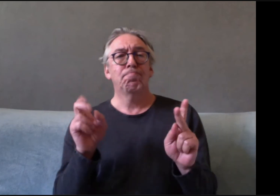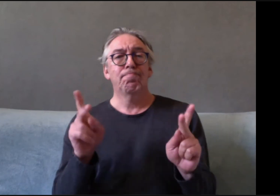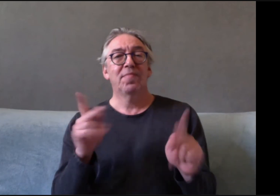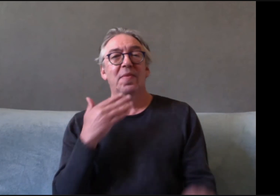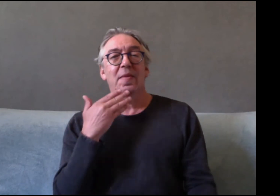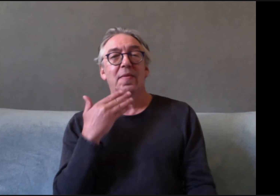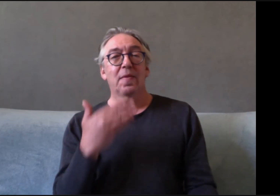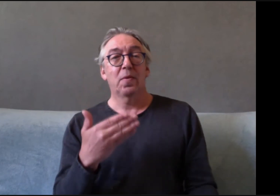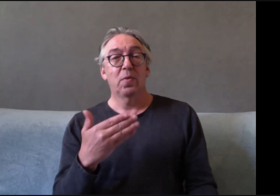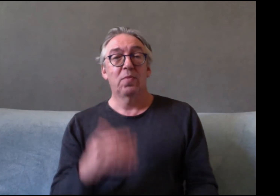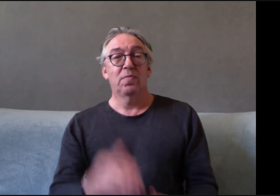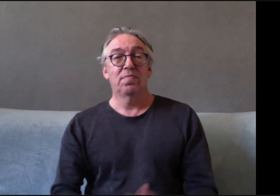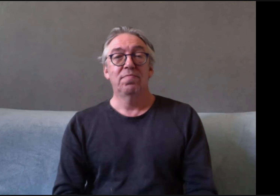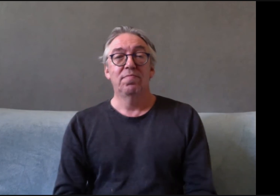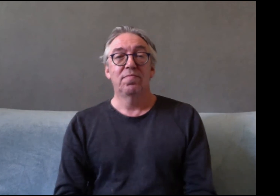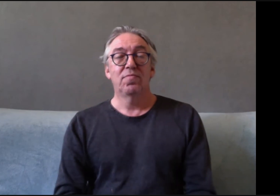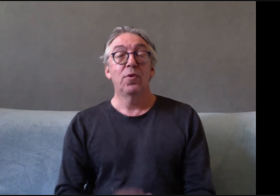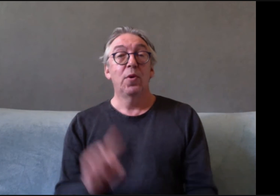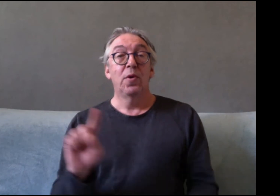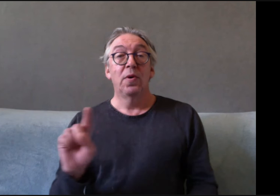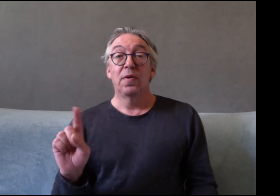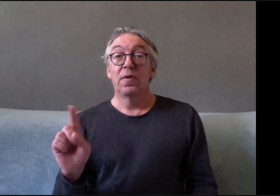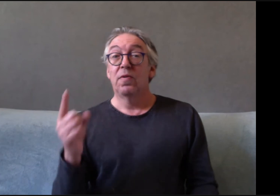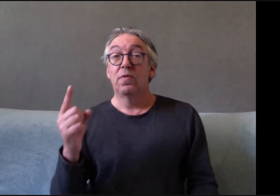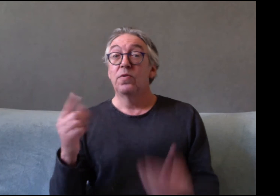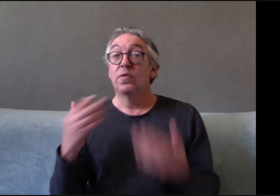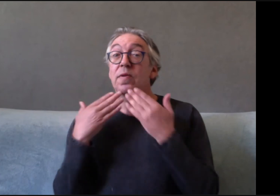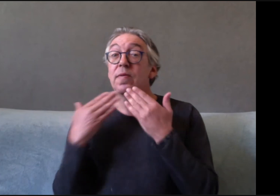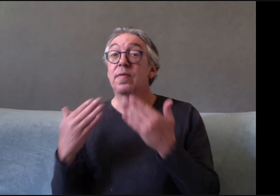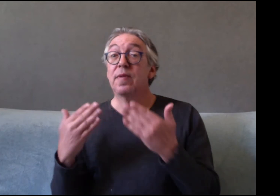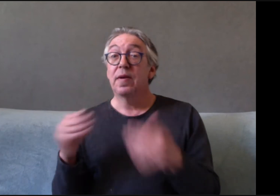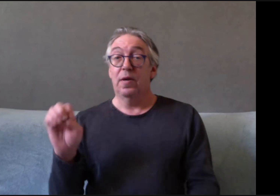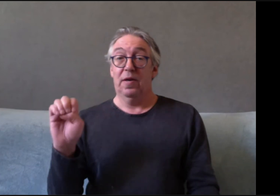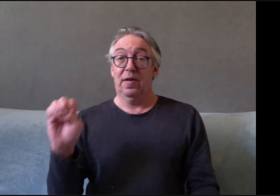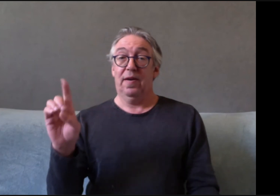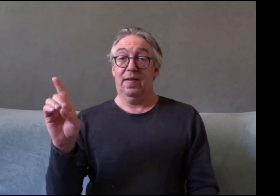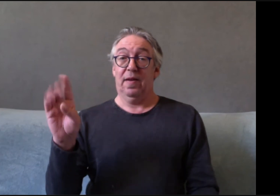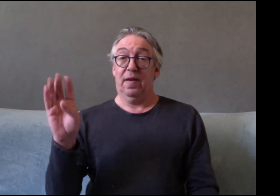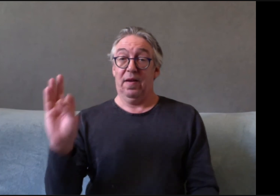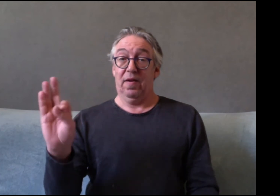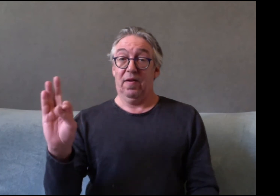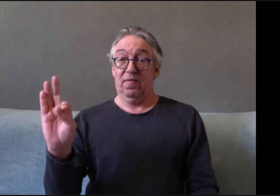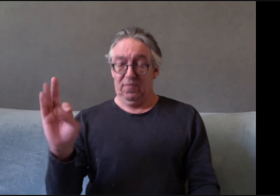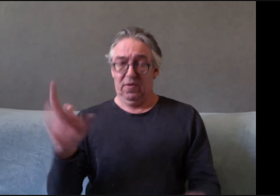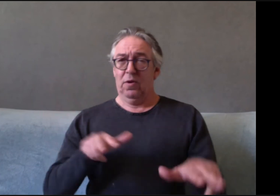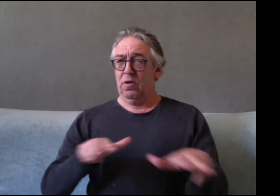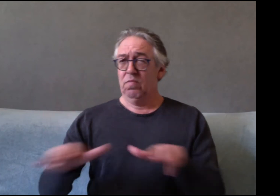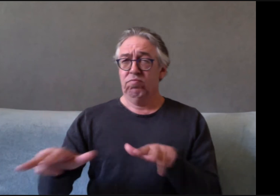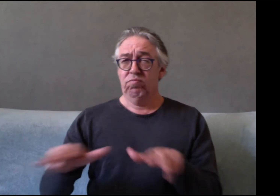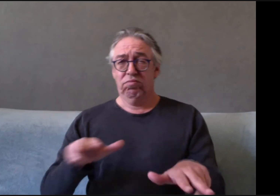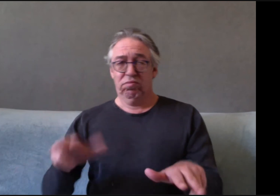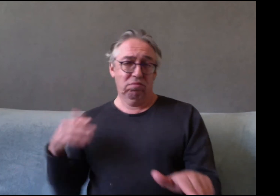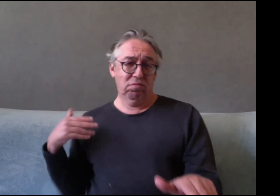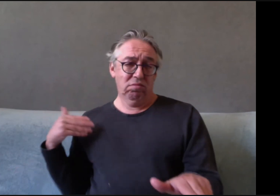Thank you, EDF for organizing this and for all the good work you do on this European level.